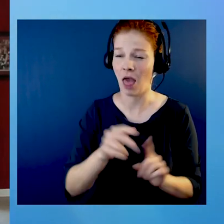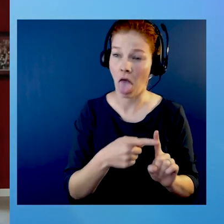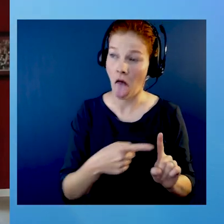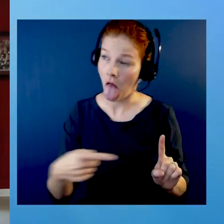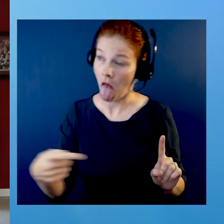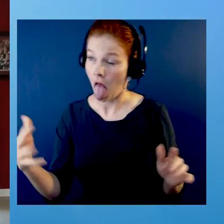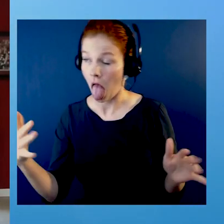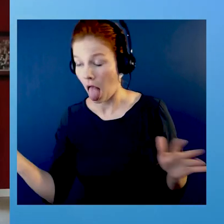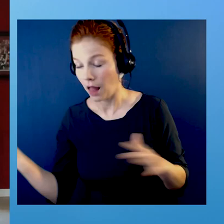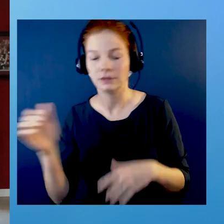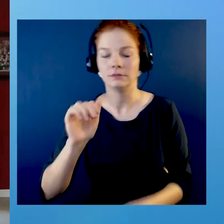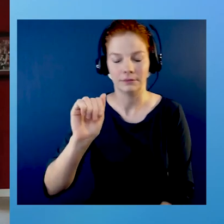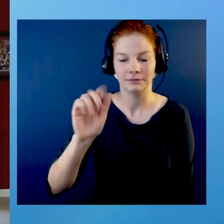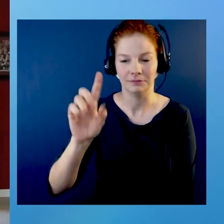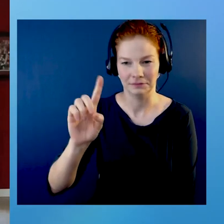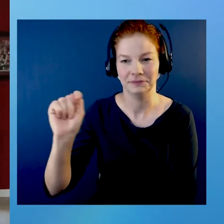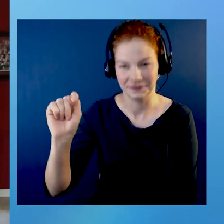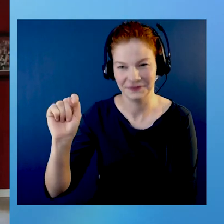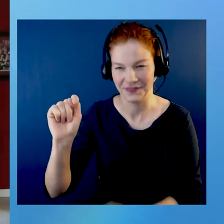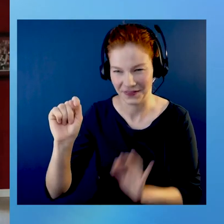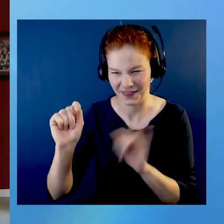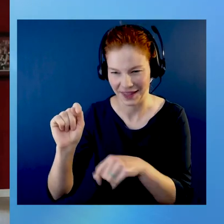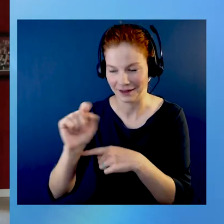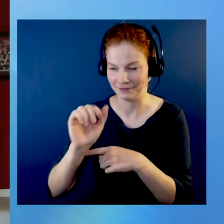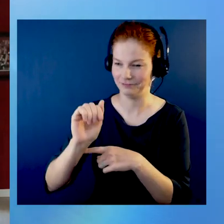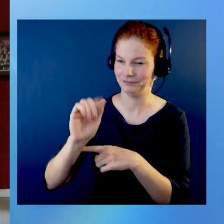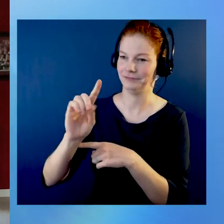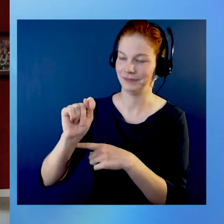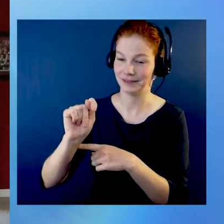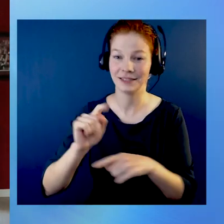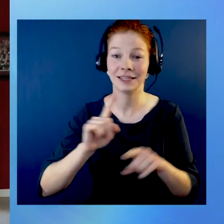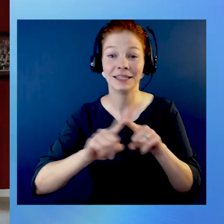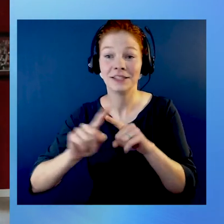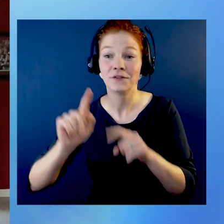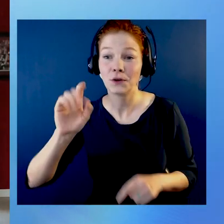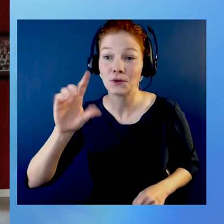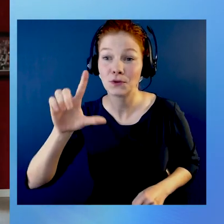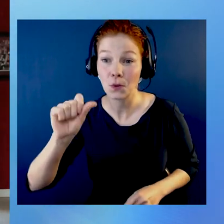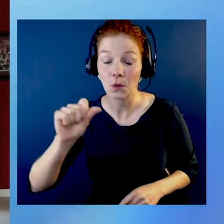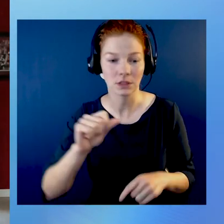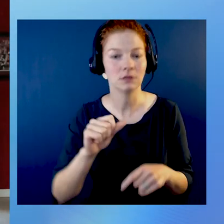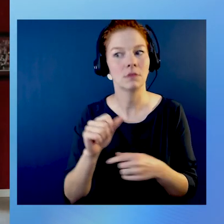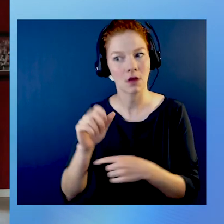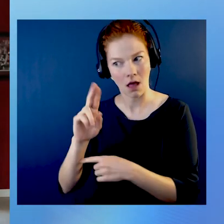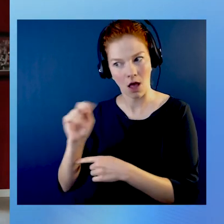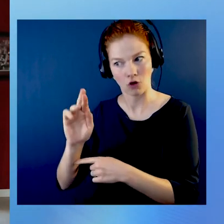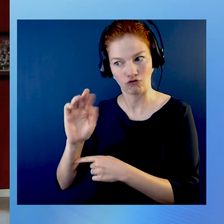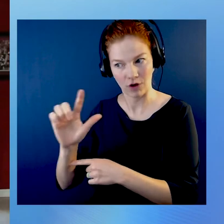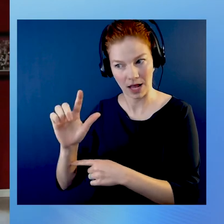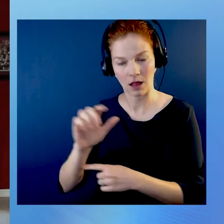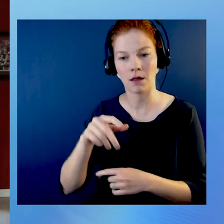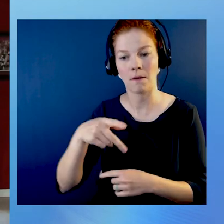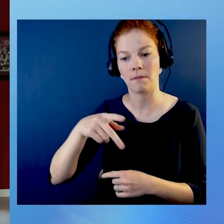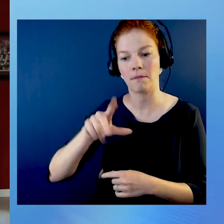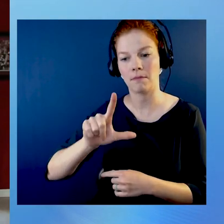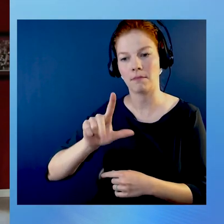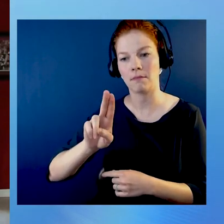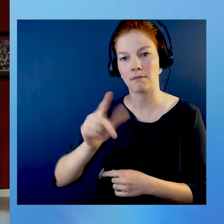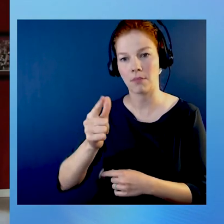say Azure Digital Twins all the time. These tools, they range from not only the Unreal Engine ADT plug-in, but like the Pixel Streaming